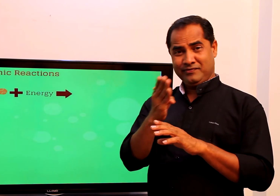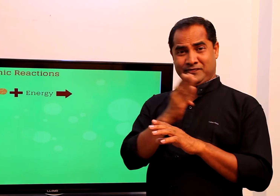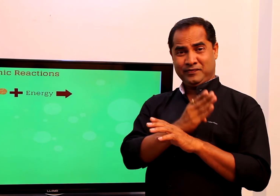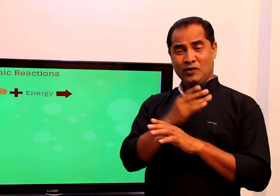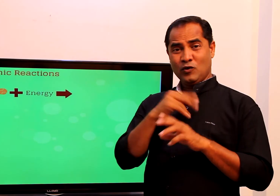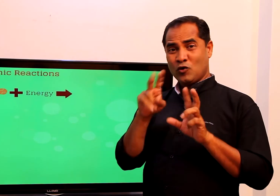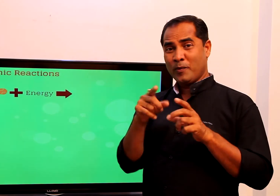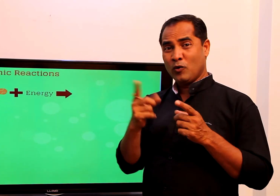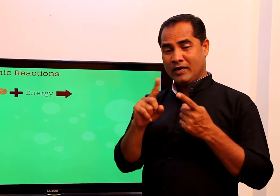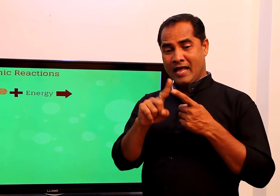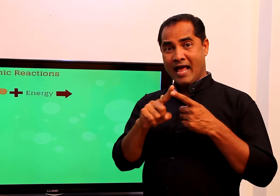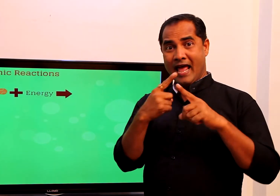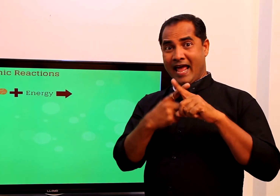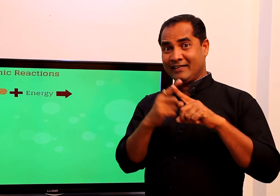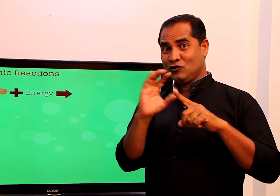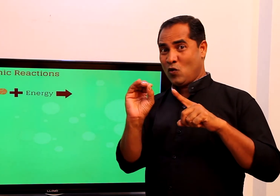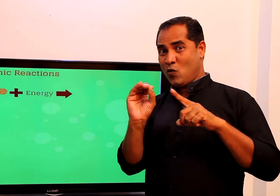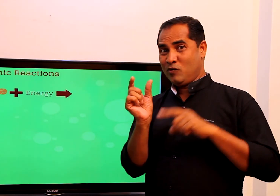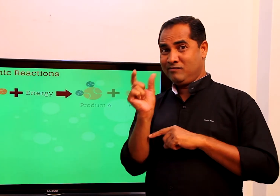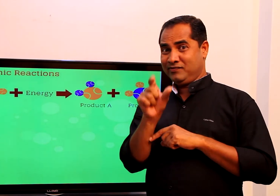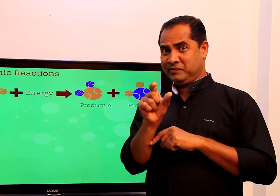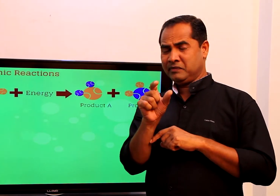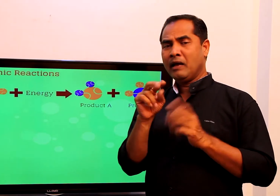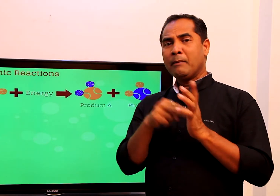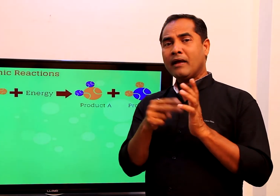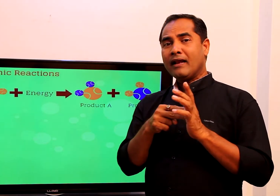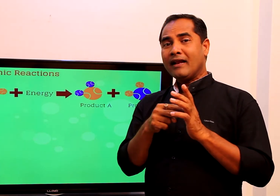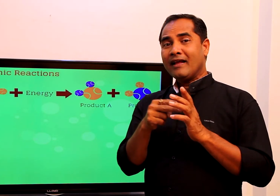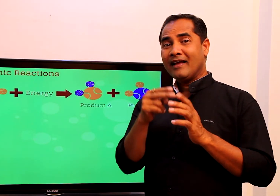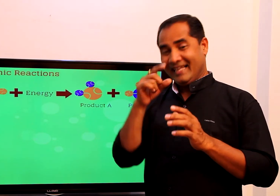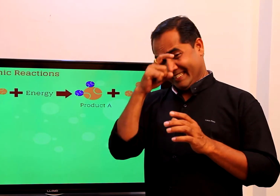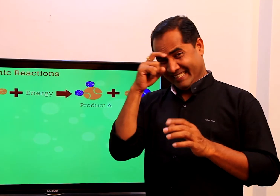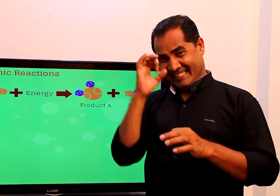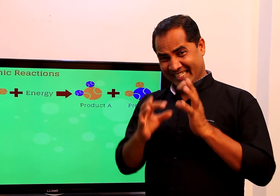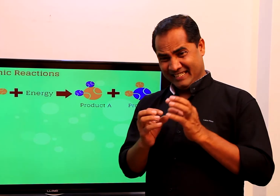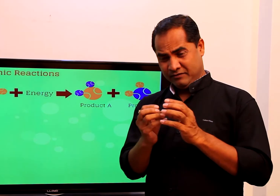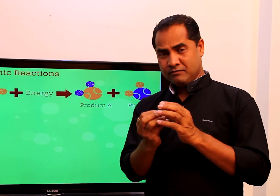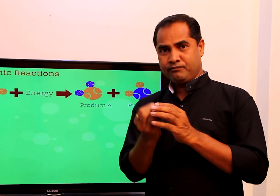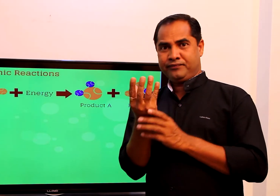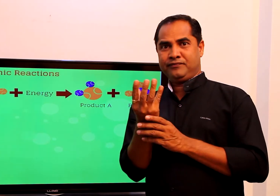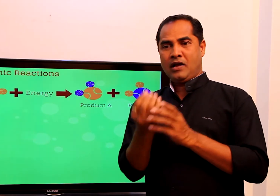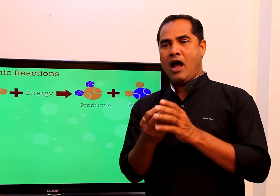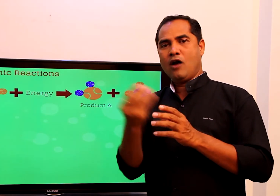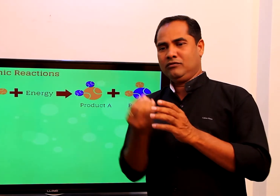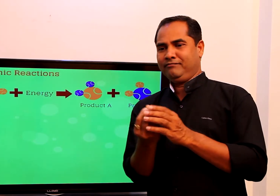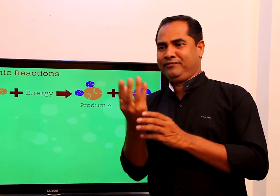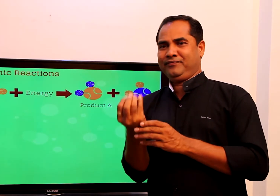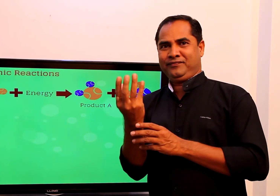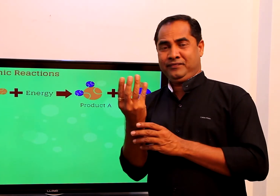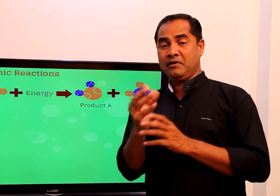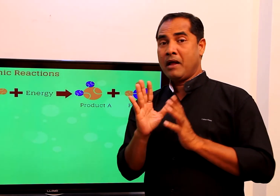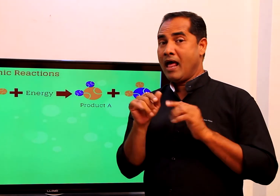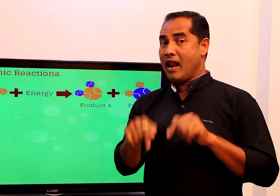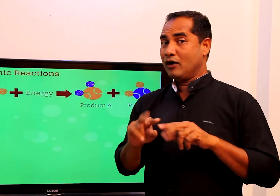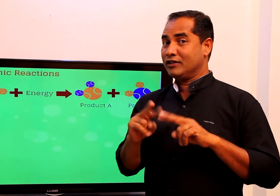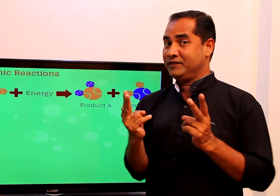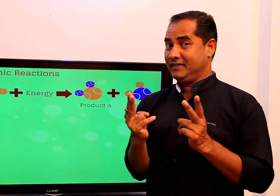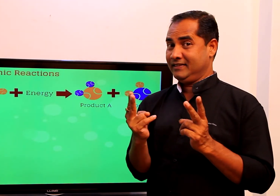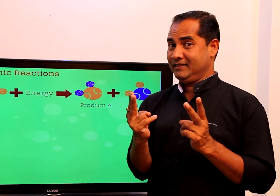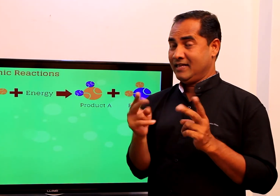earlier we have discussed exothermic reactions, where heat was released.